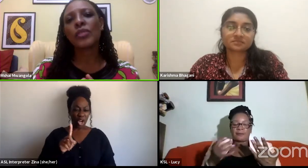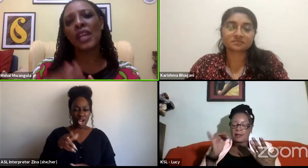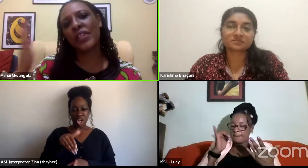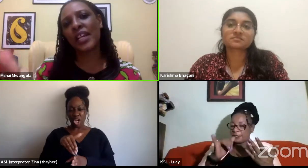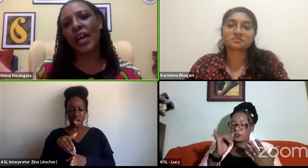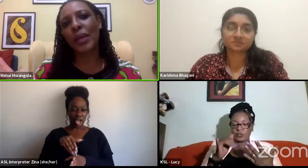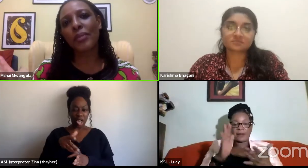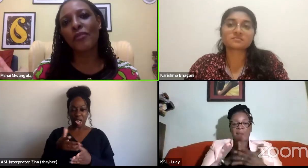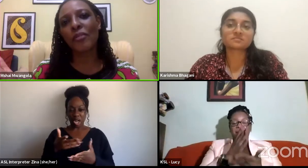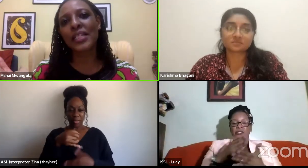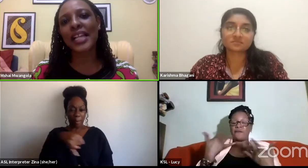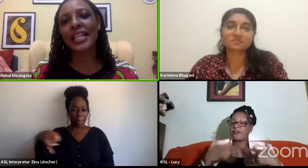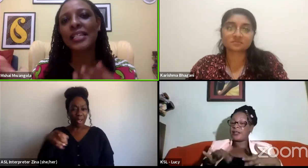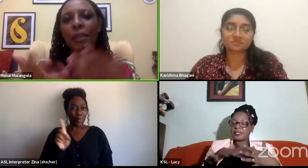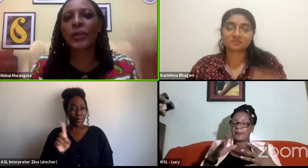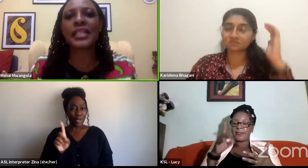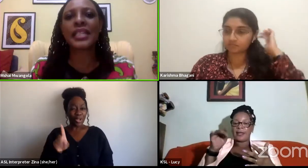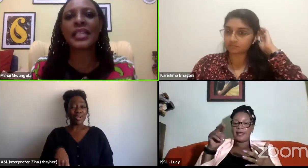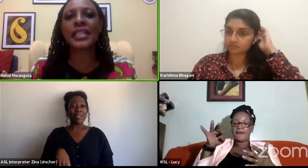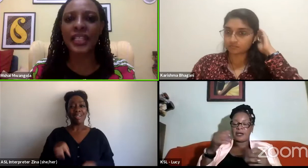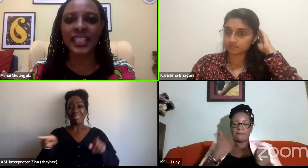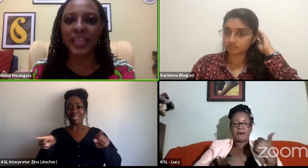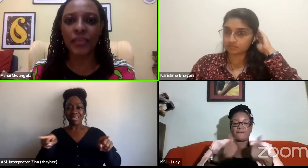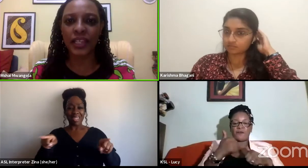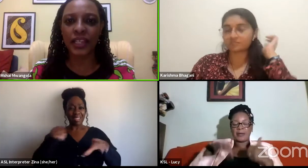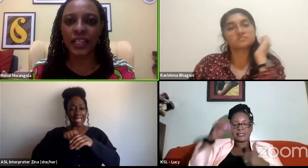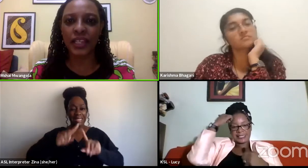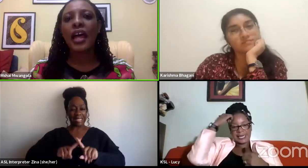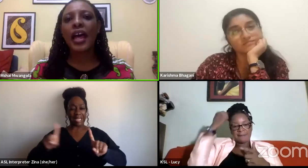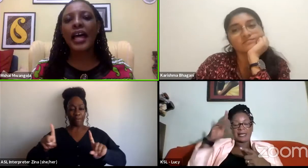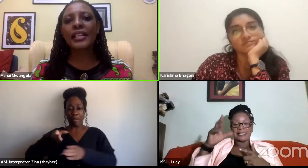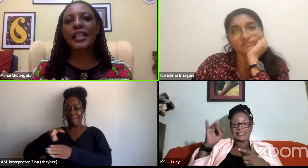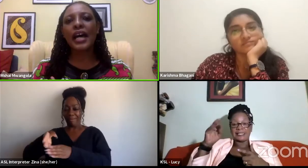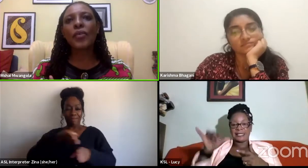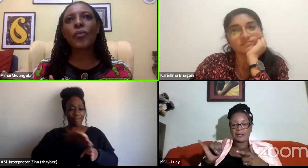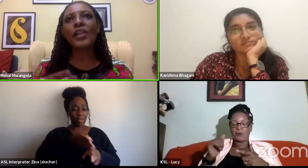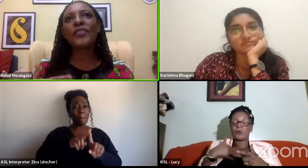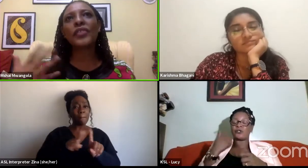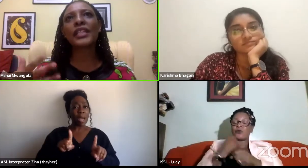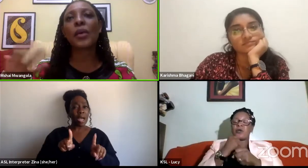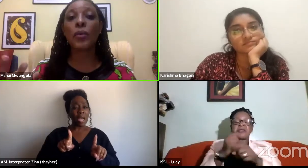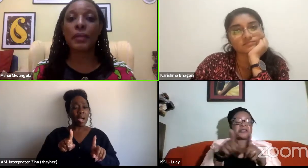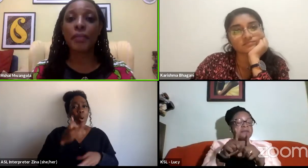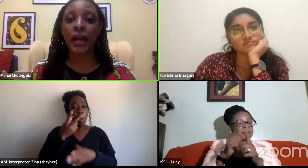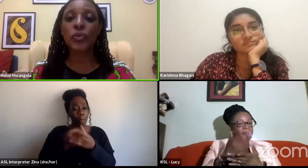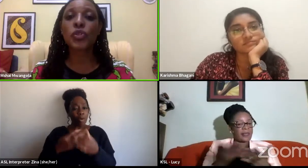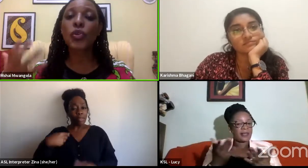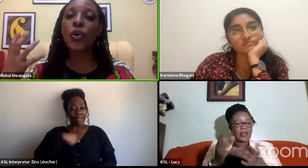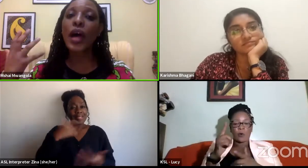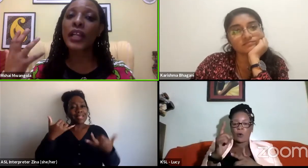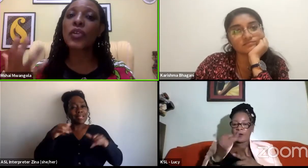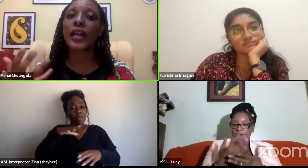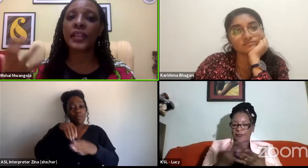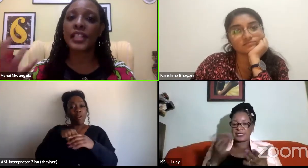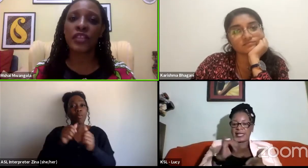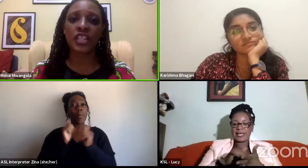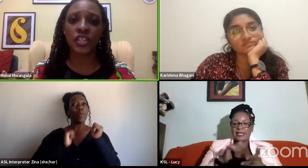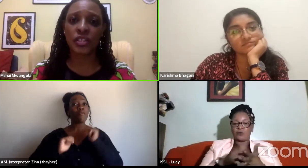David and I were in performance studies but it seemed we were doing the same things. And one of the things that we went back was to go and look at the definition.